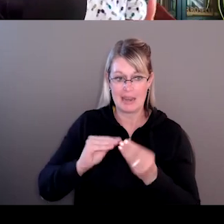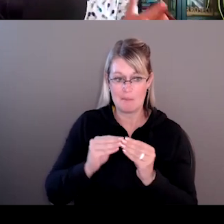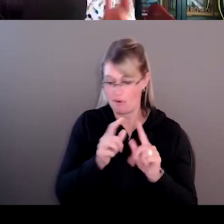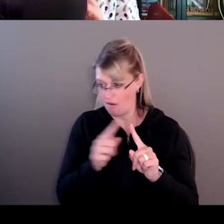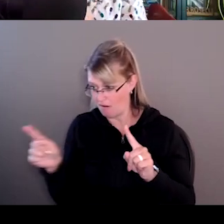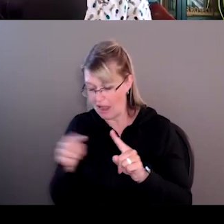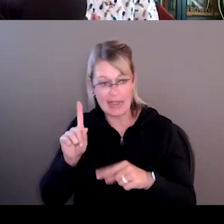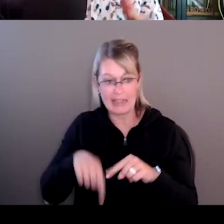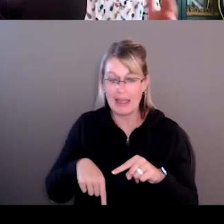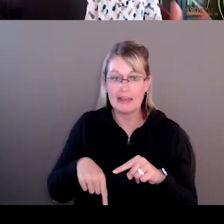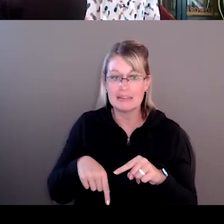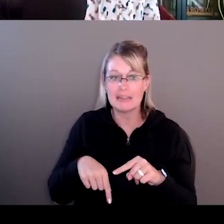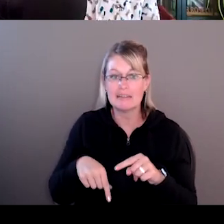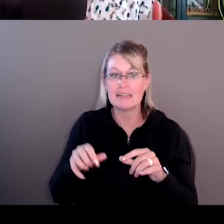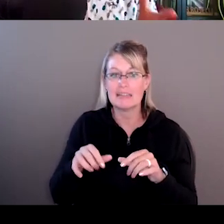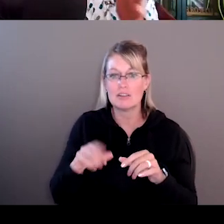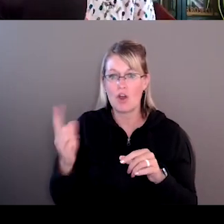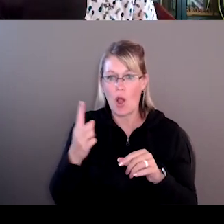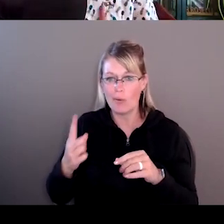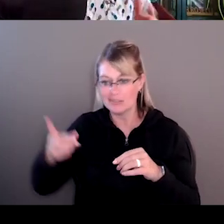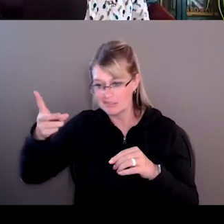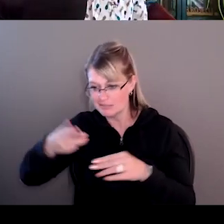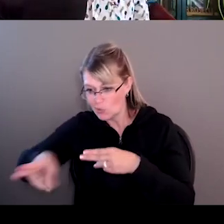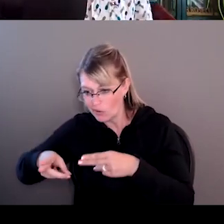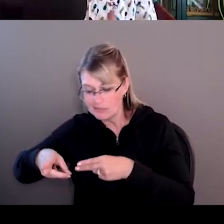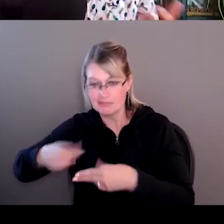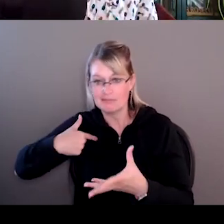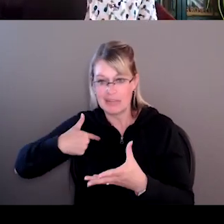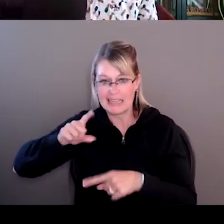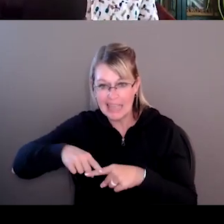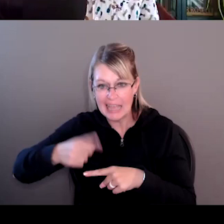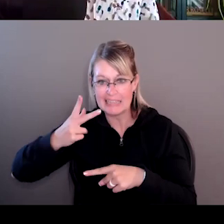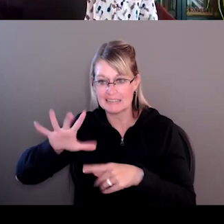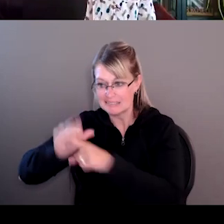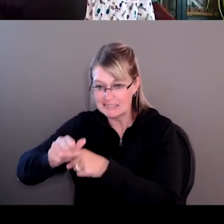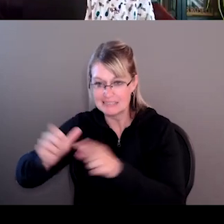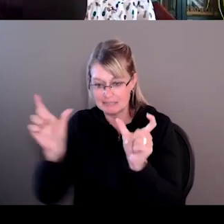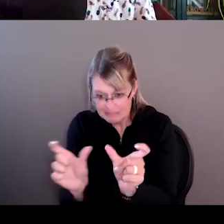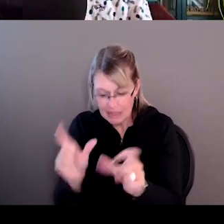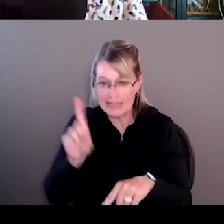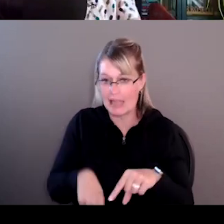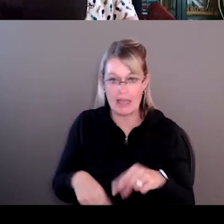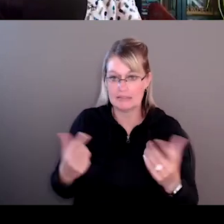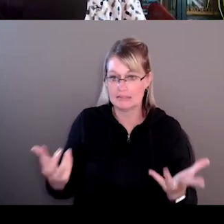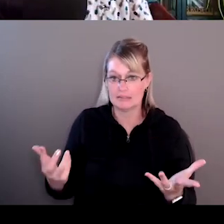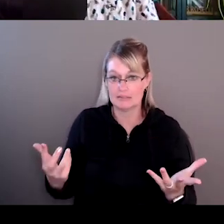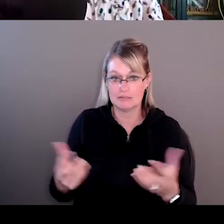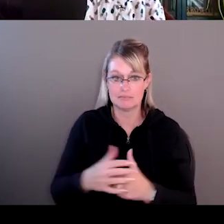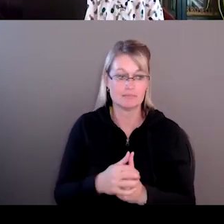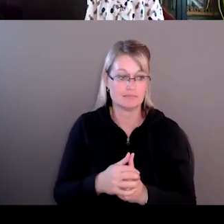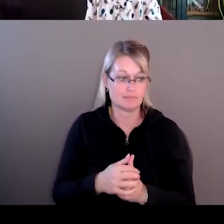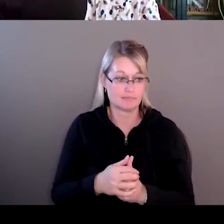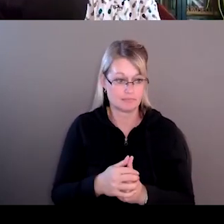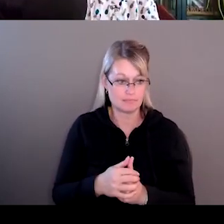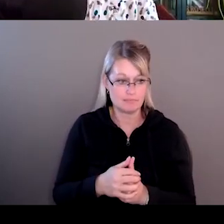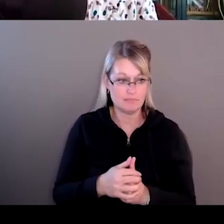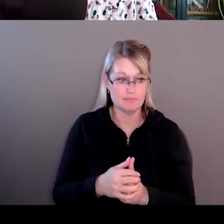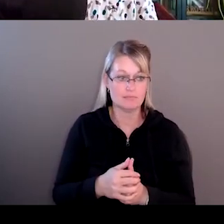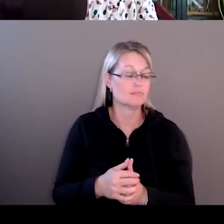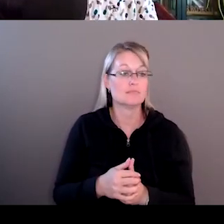They are being consistently clipped as a keyboard user. I can't get them's side by each. Okay.